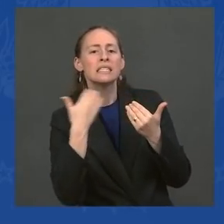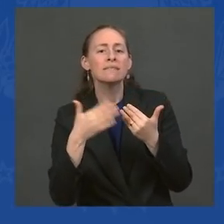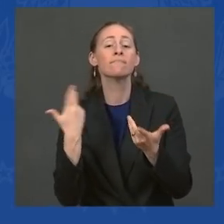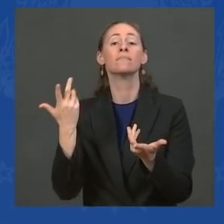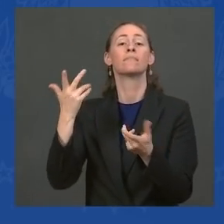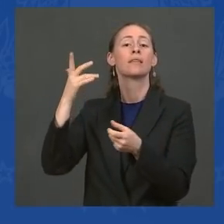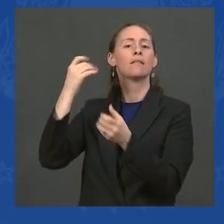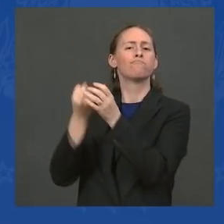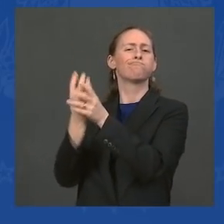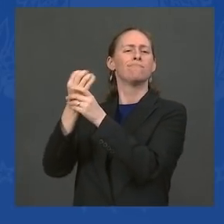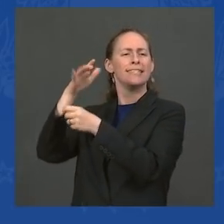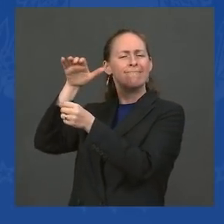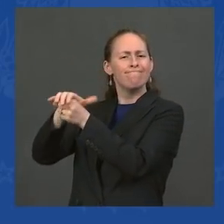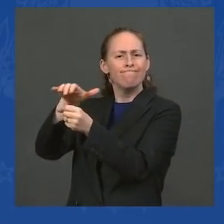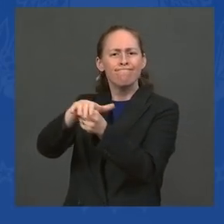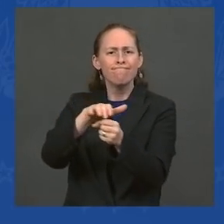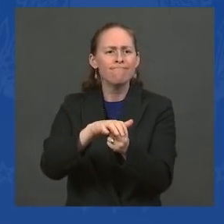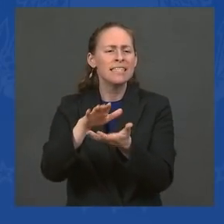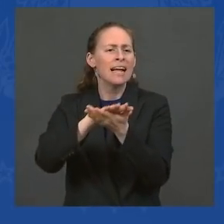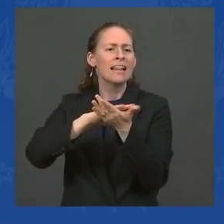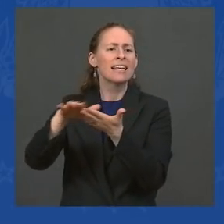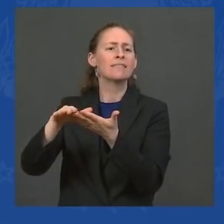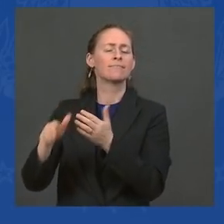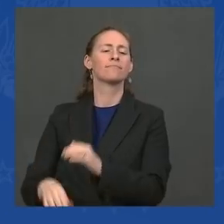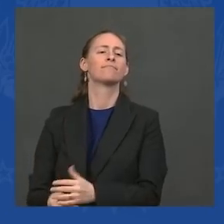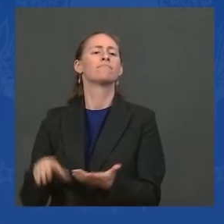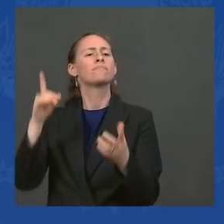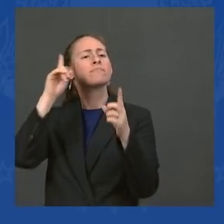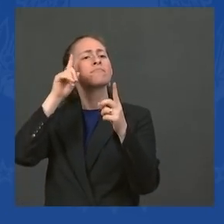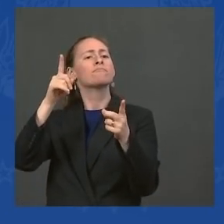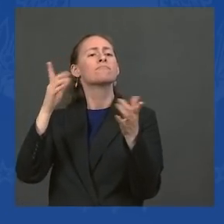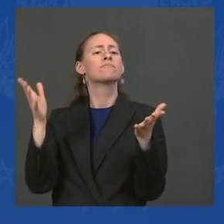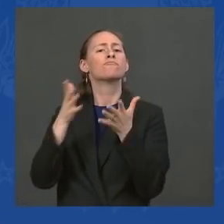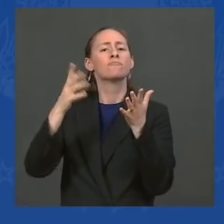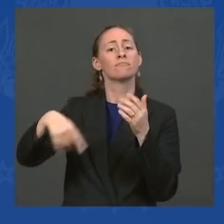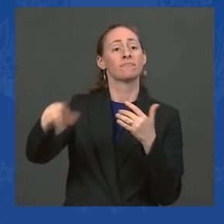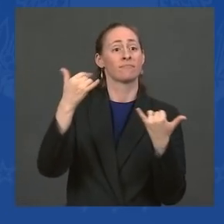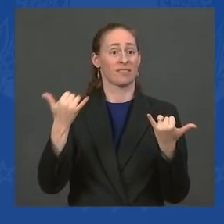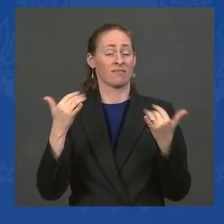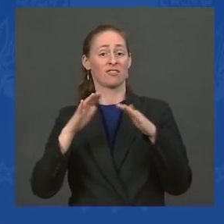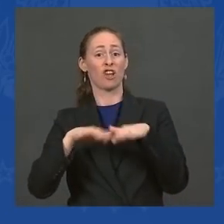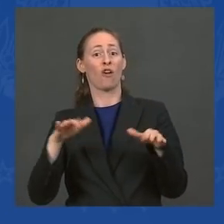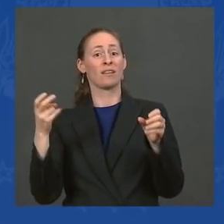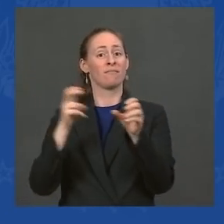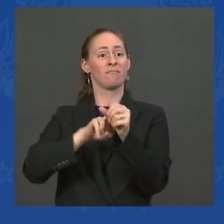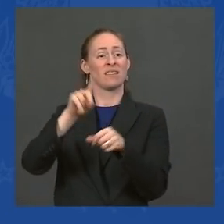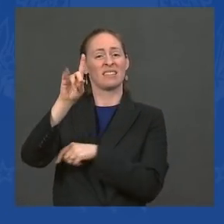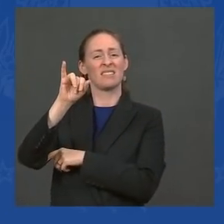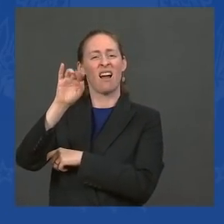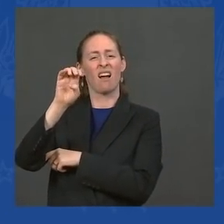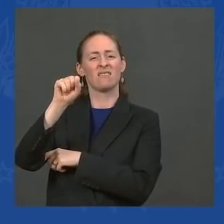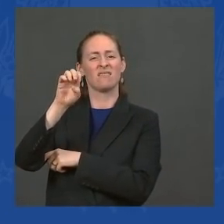there's millions of kids getting on school bu- -- diesel school buses and inhaling air, getting asthma. We could --